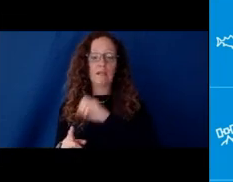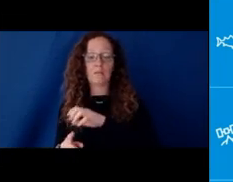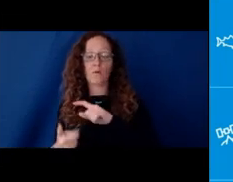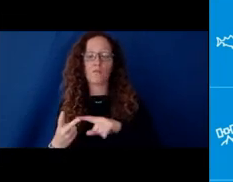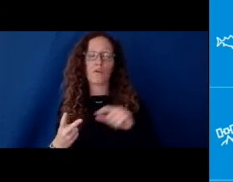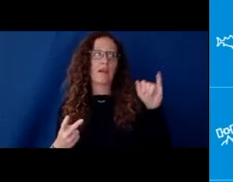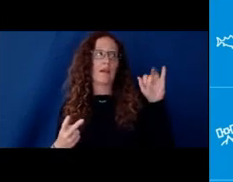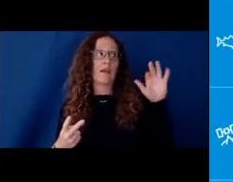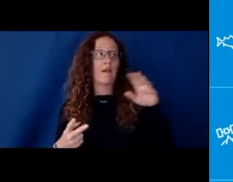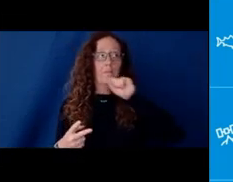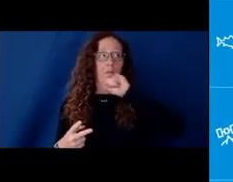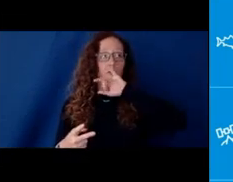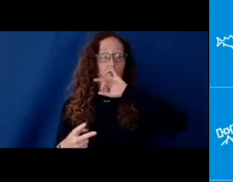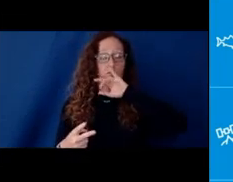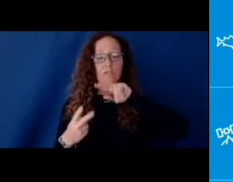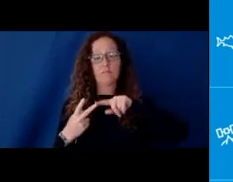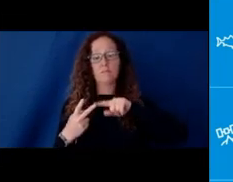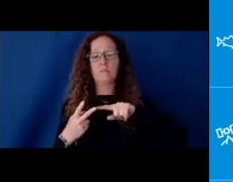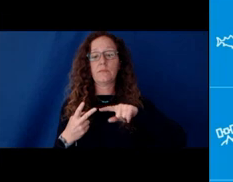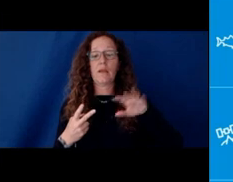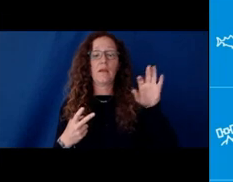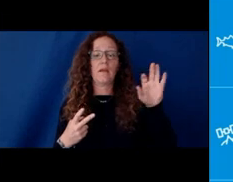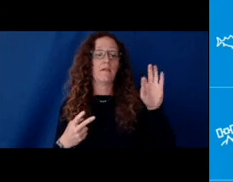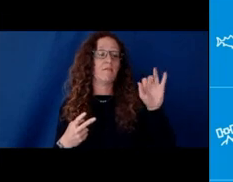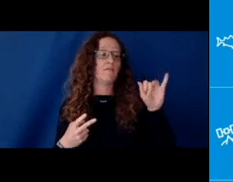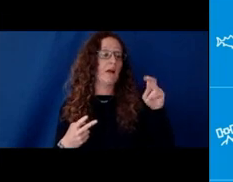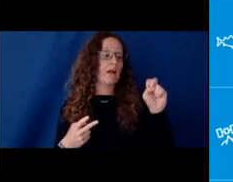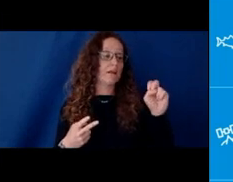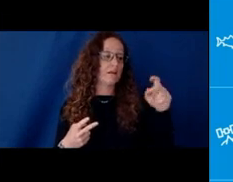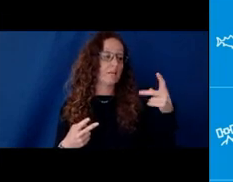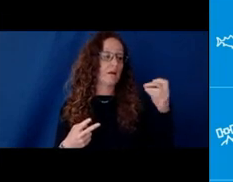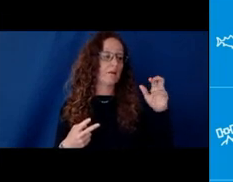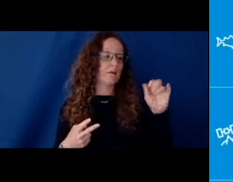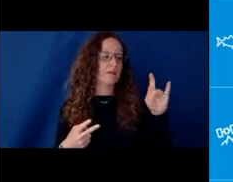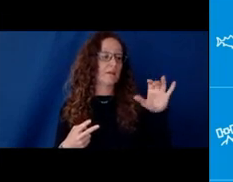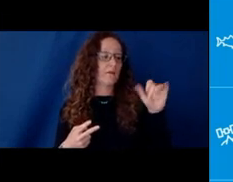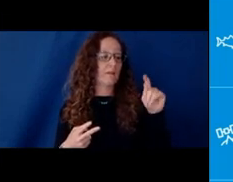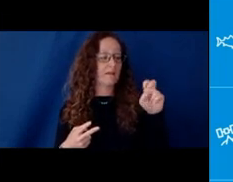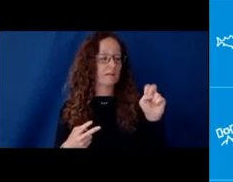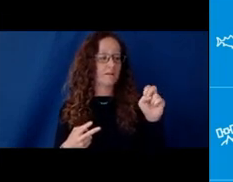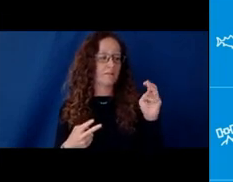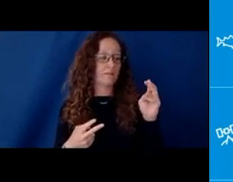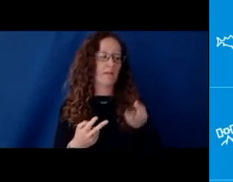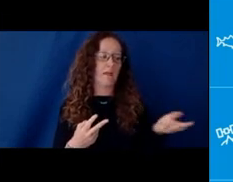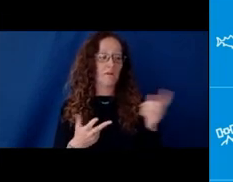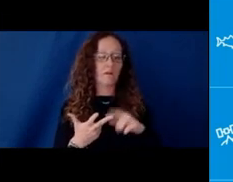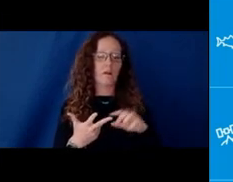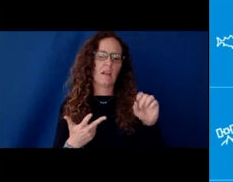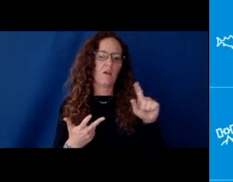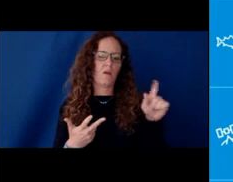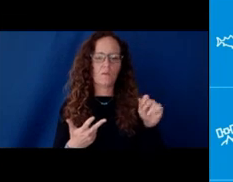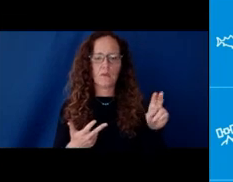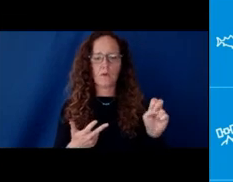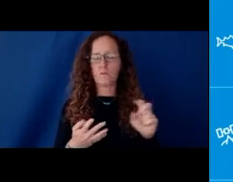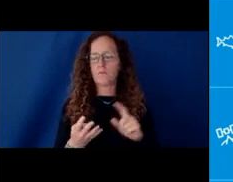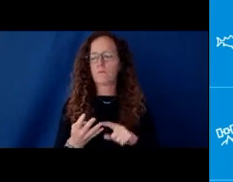matter, or PM 2.5, and ozone. And we also control for seasonality, long term trends, day of the